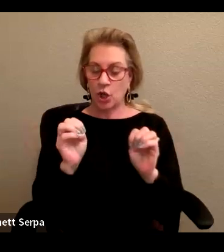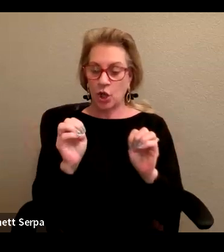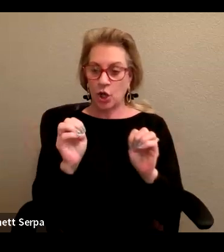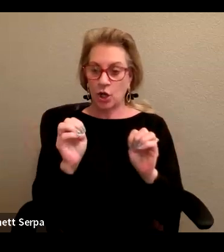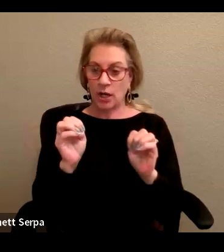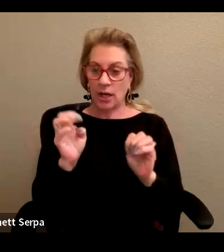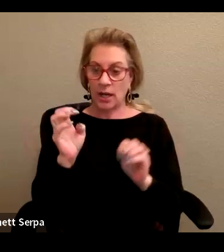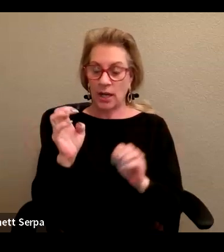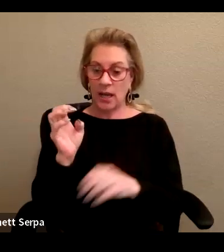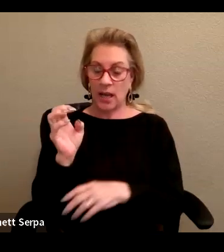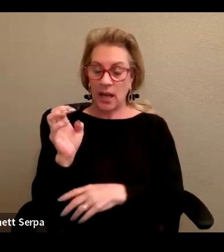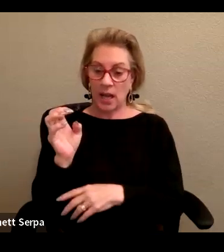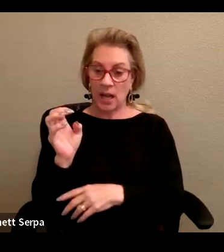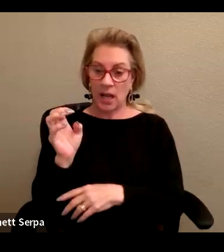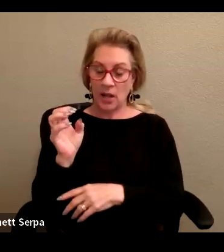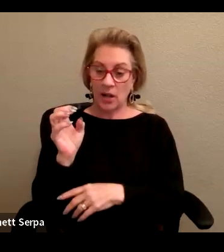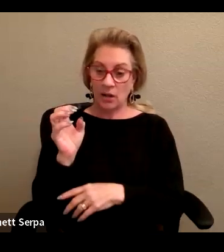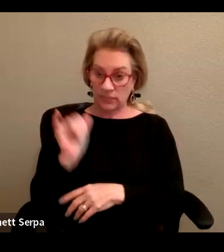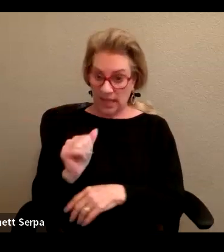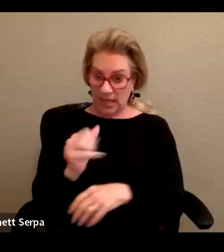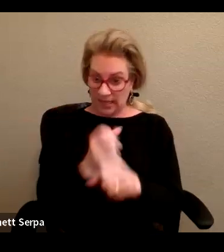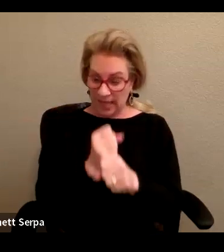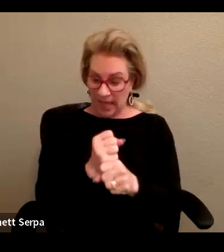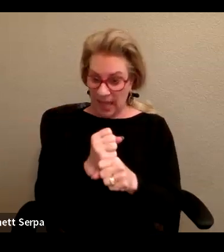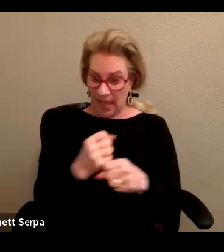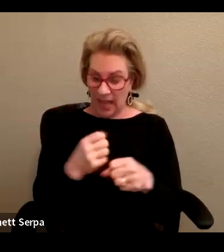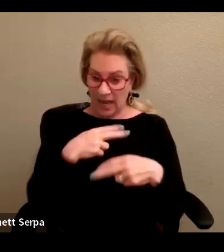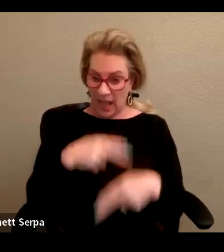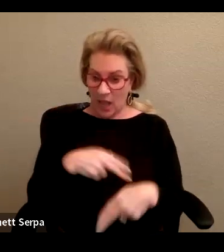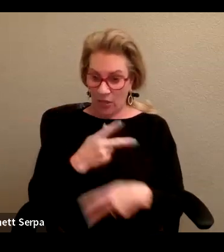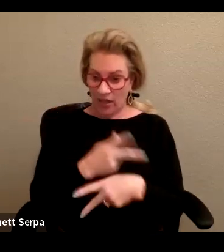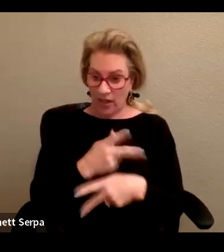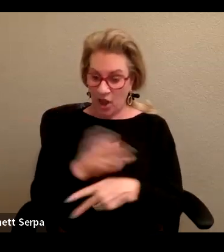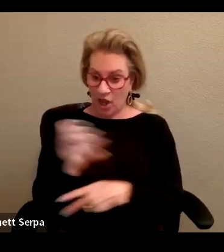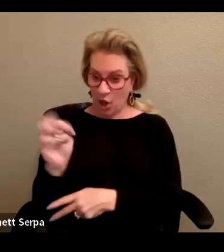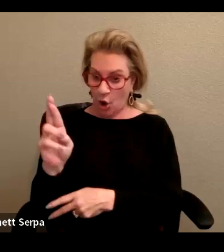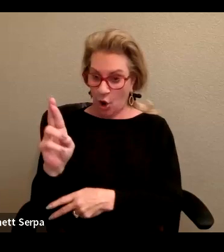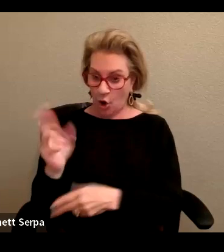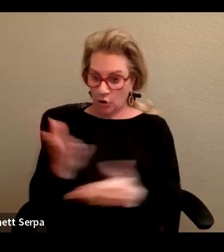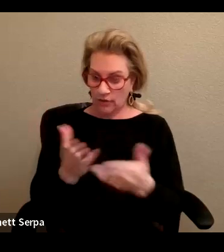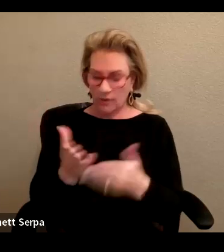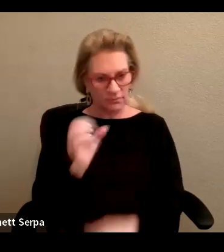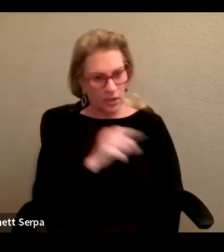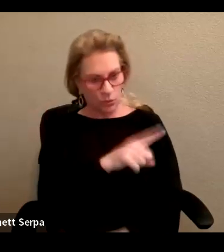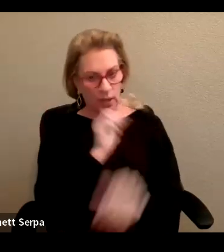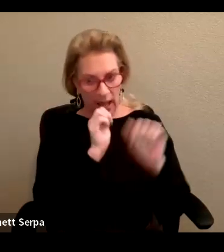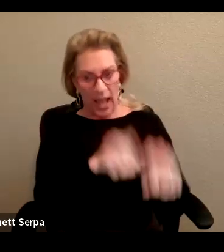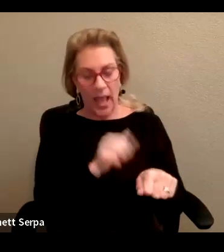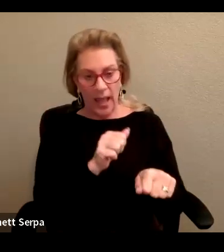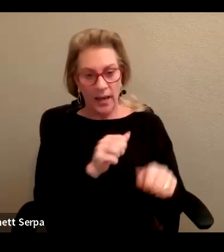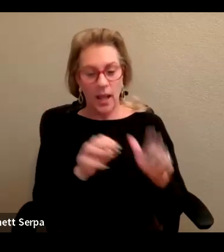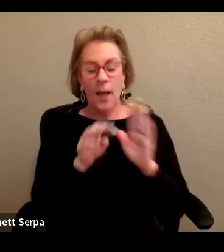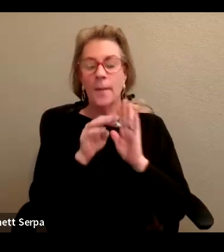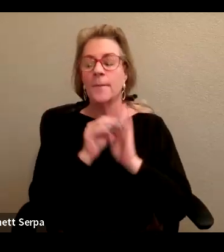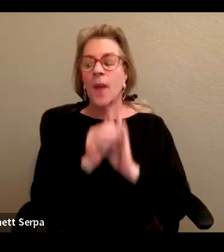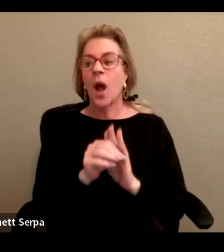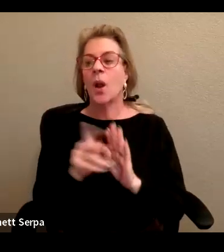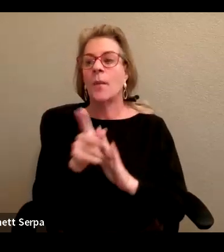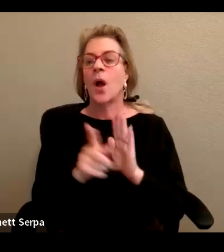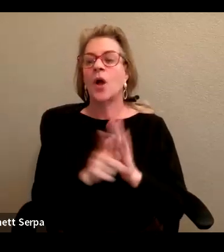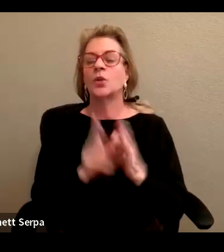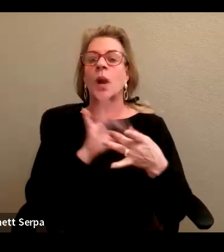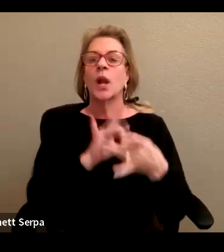to undocumented people the short of it is yes do the model policies on schools apply to adult